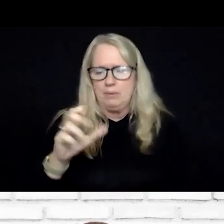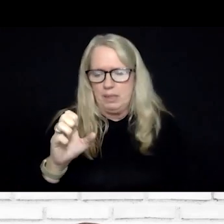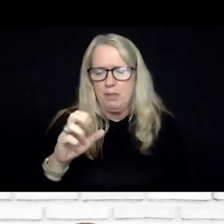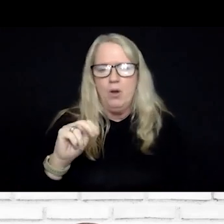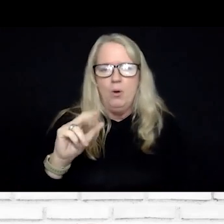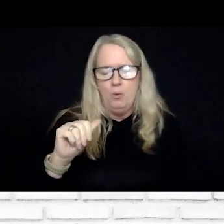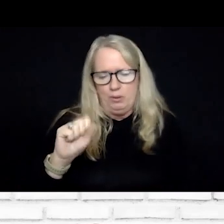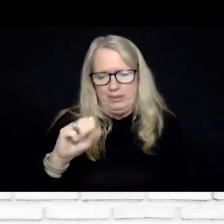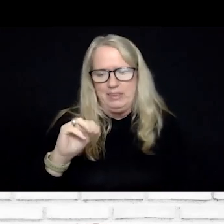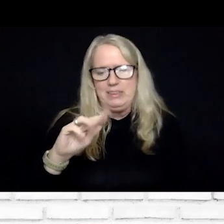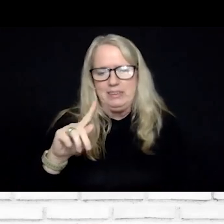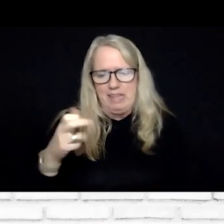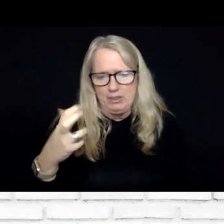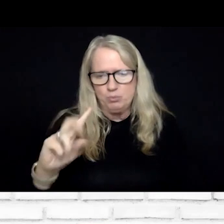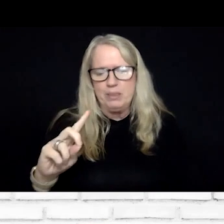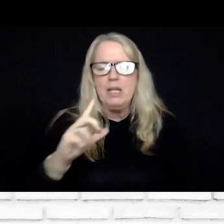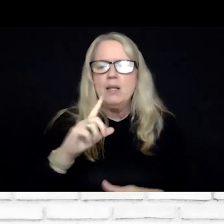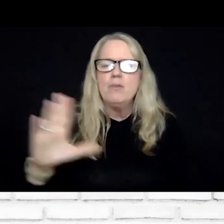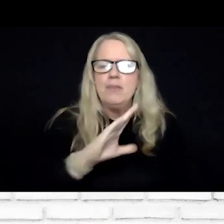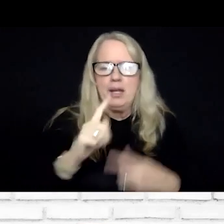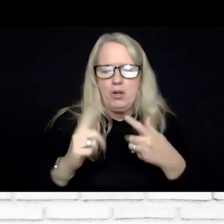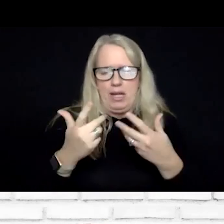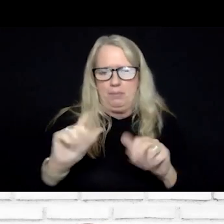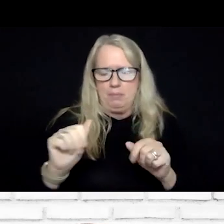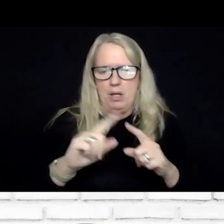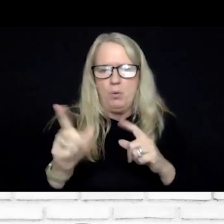BEEN DOING WITH THE EFFORTS OF THE SMOKING SENSATION ACROSS THE